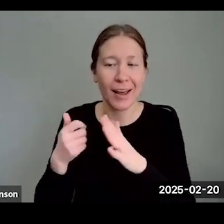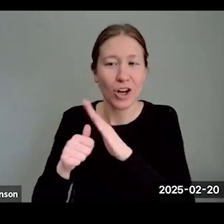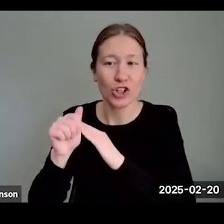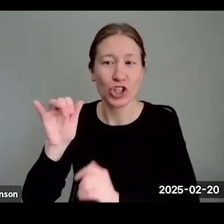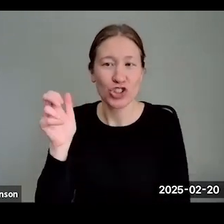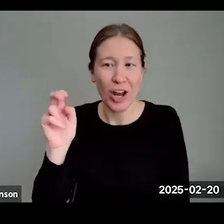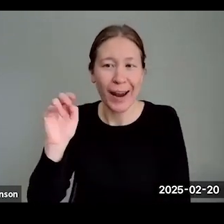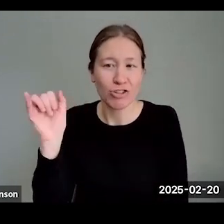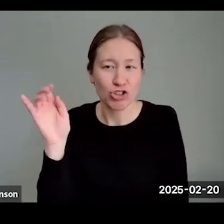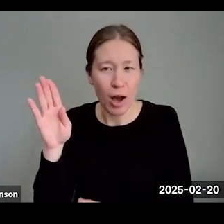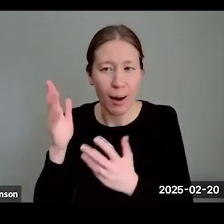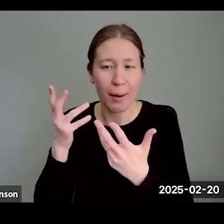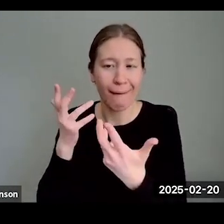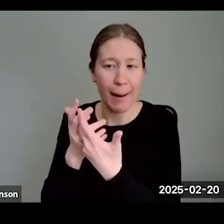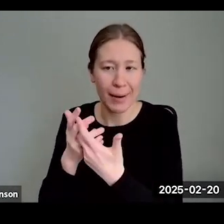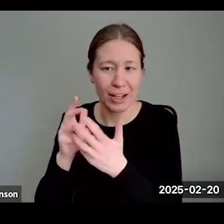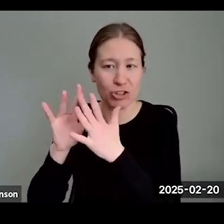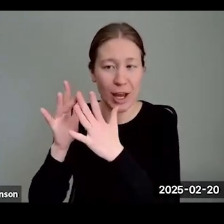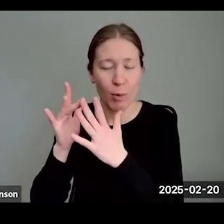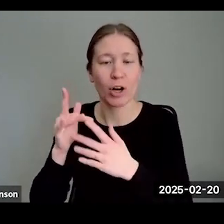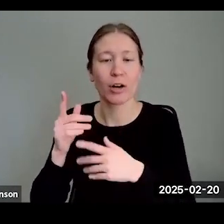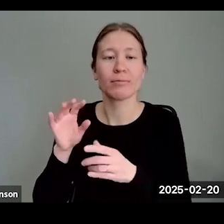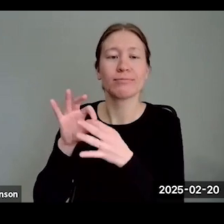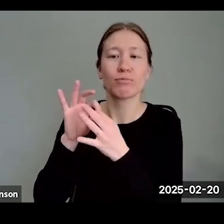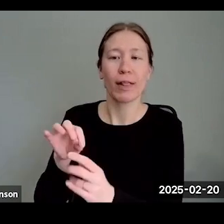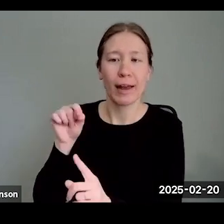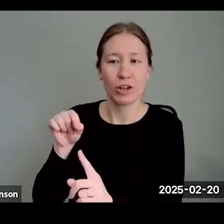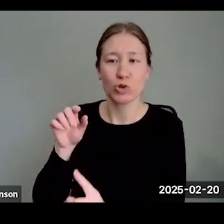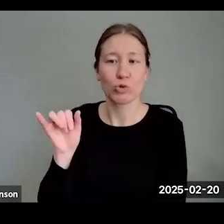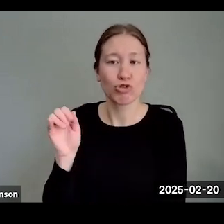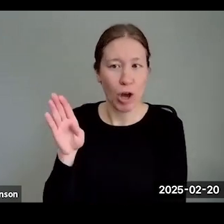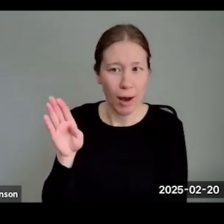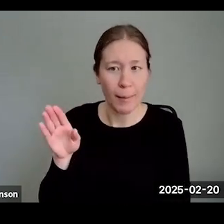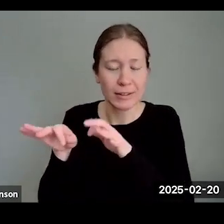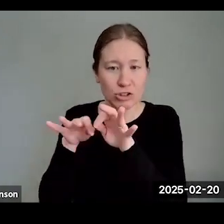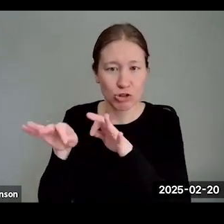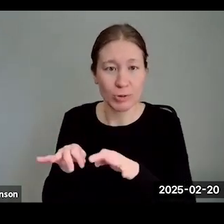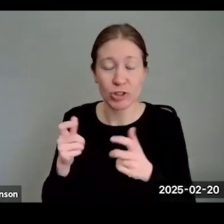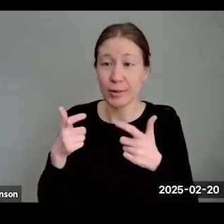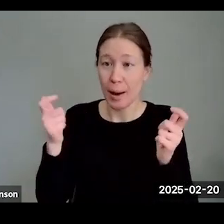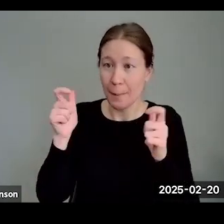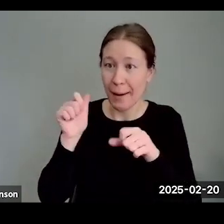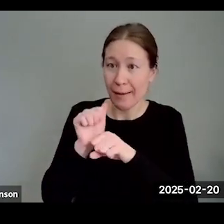And it's regarding job descriptions. So a large employer was in the process